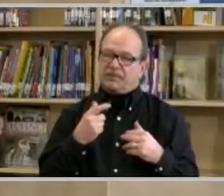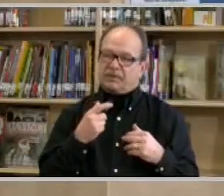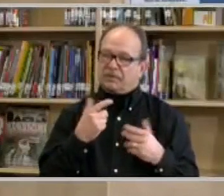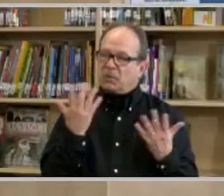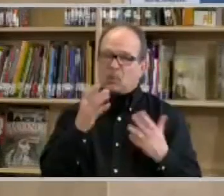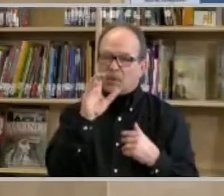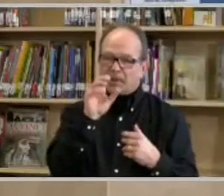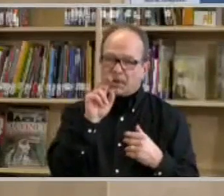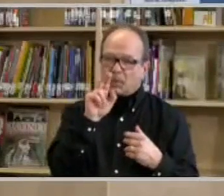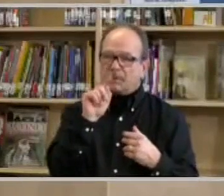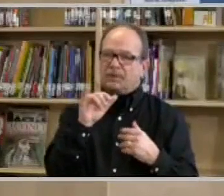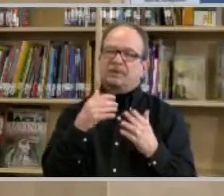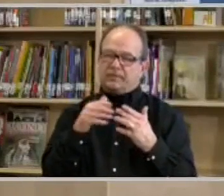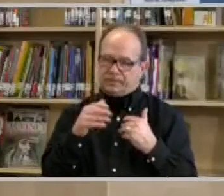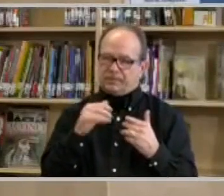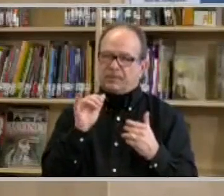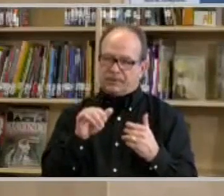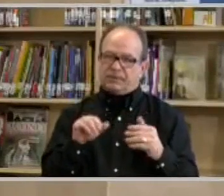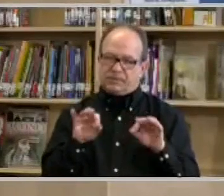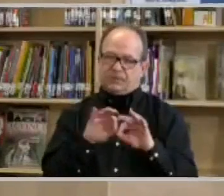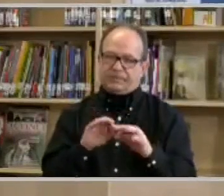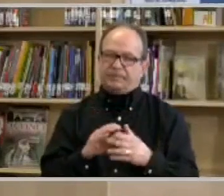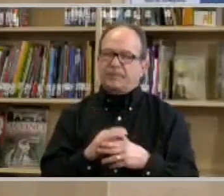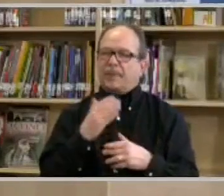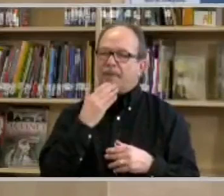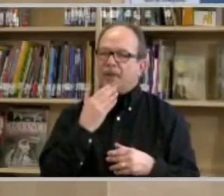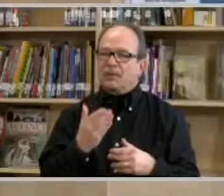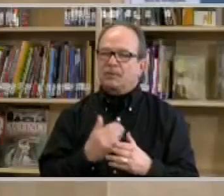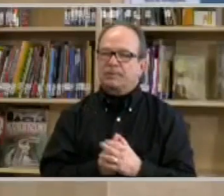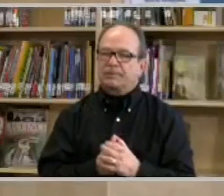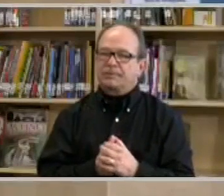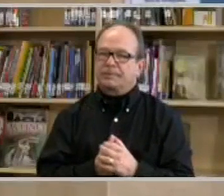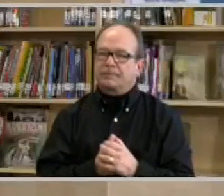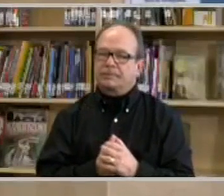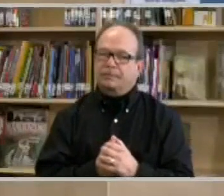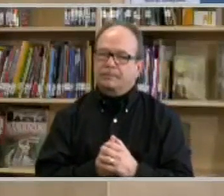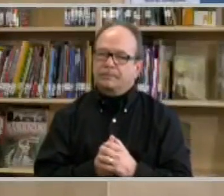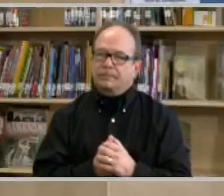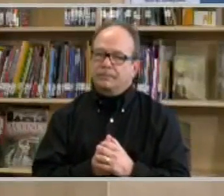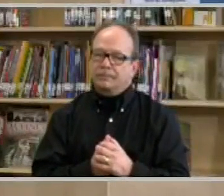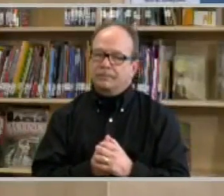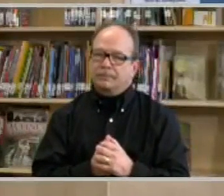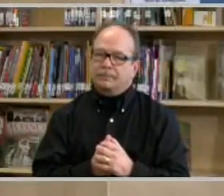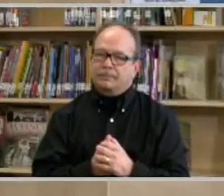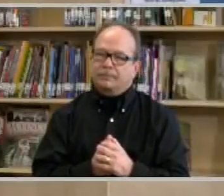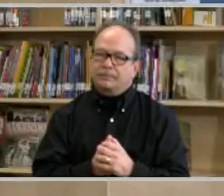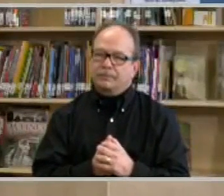WHEREVER WE COME FROM.